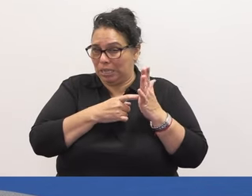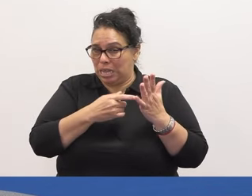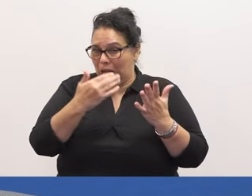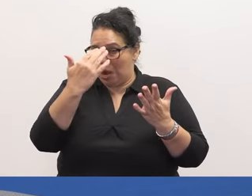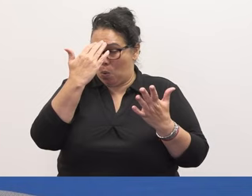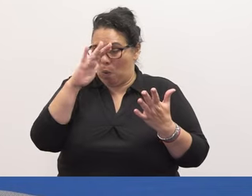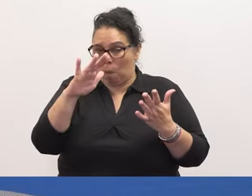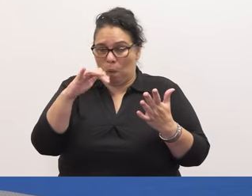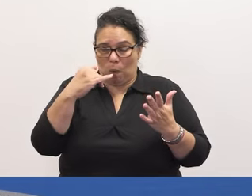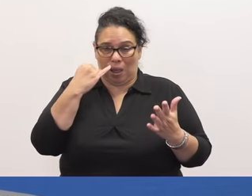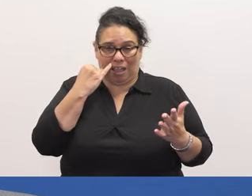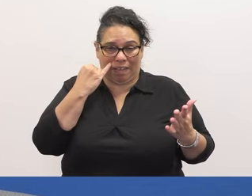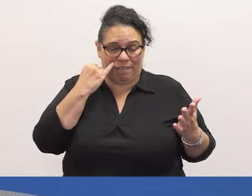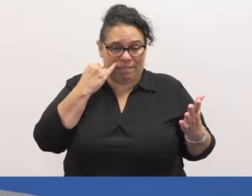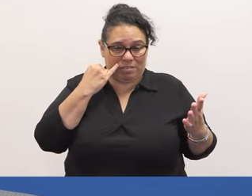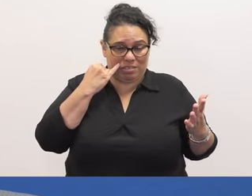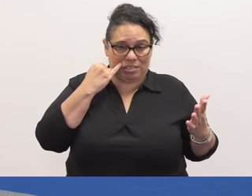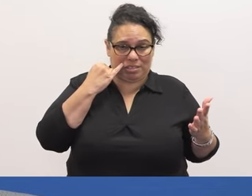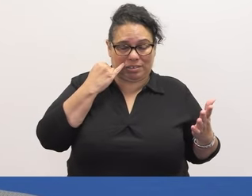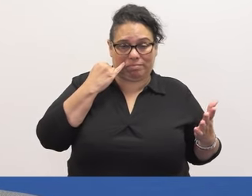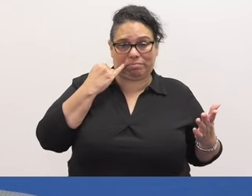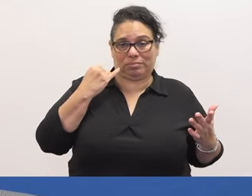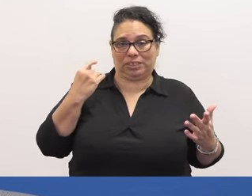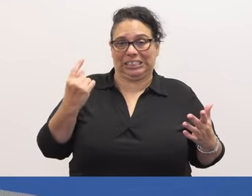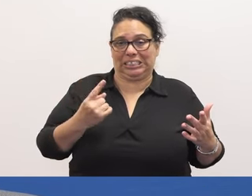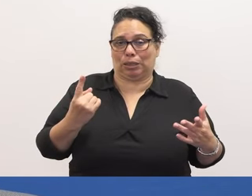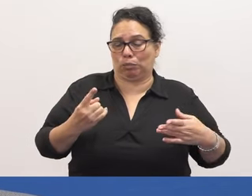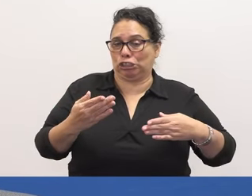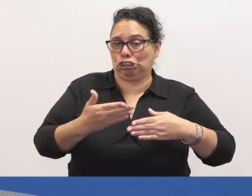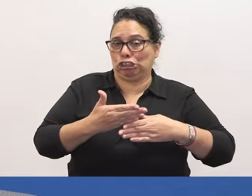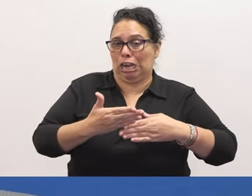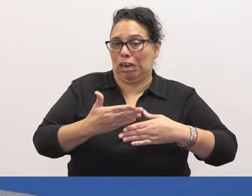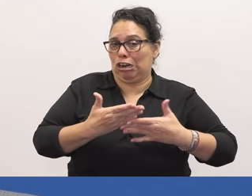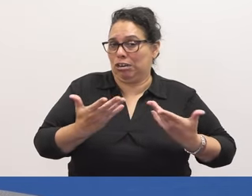if that's the case or not.